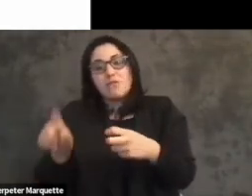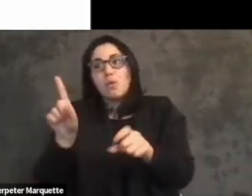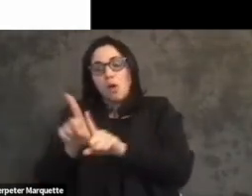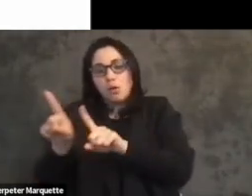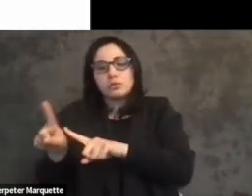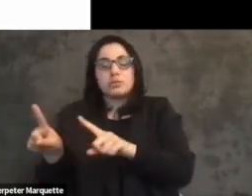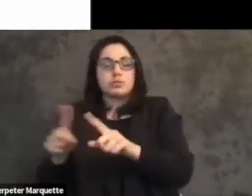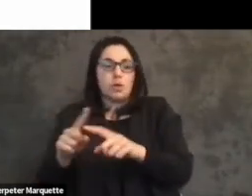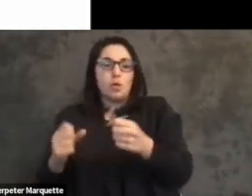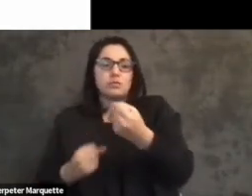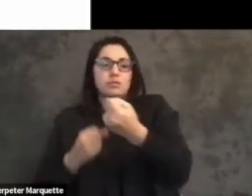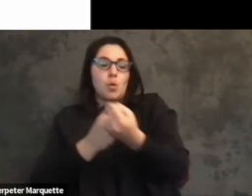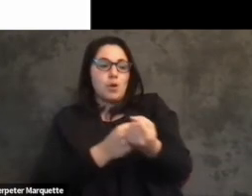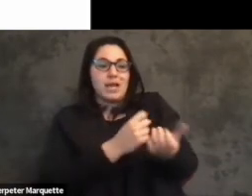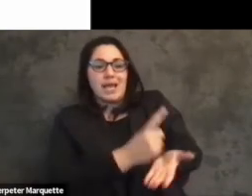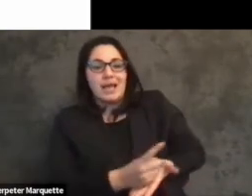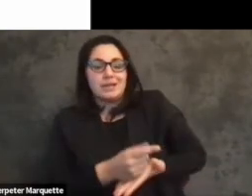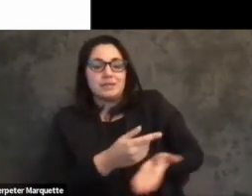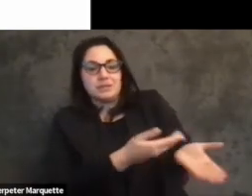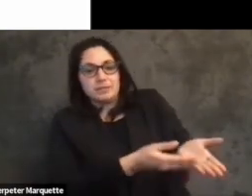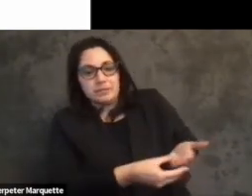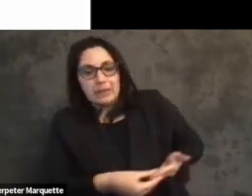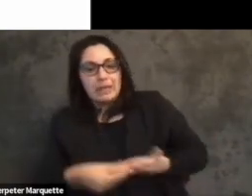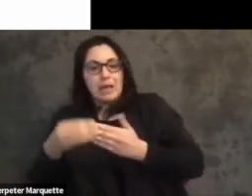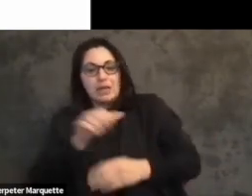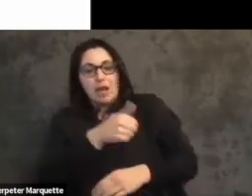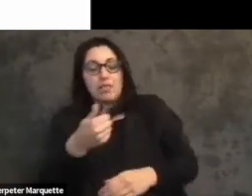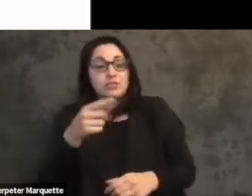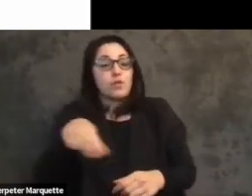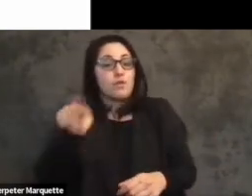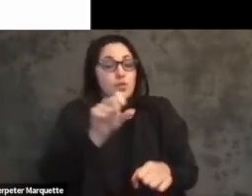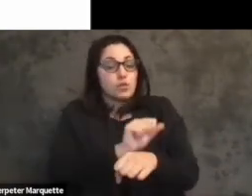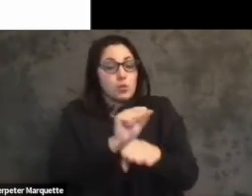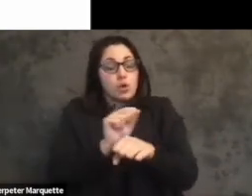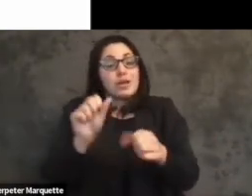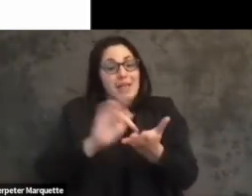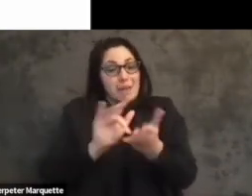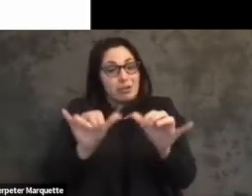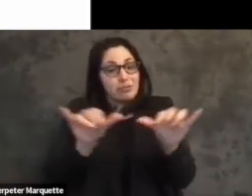advocate for ourselves with a medical or service provider, as difficult as it might be, we're